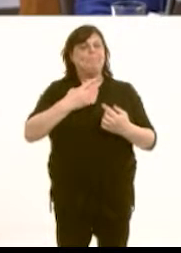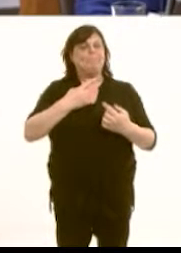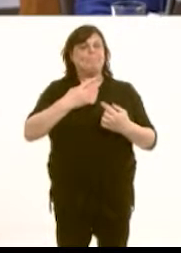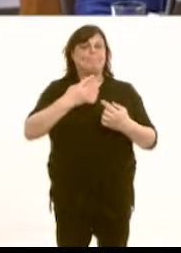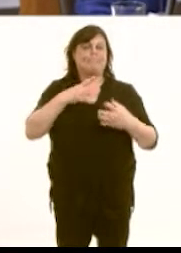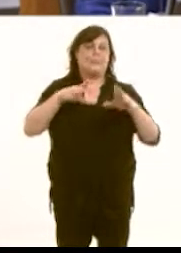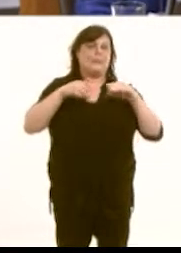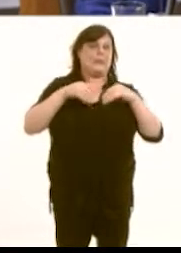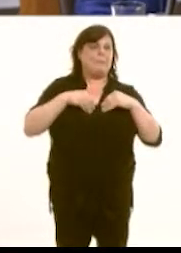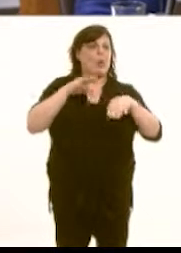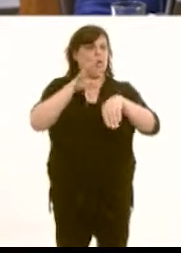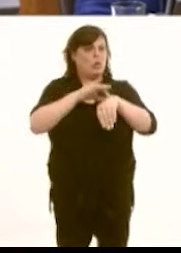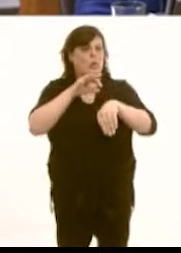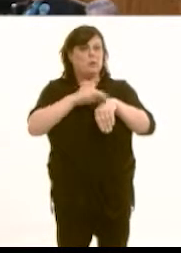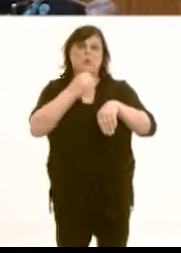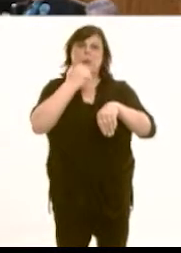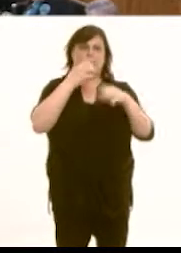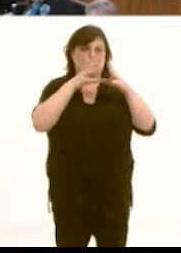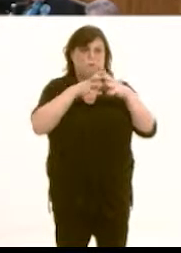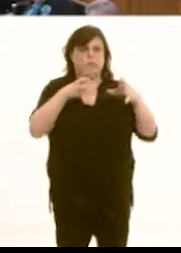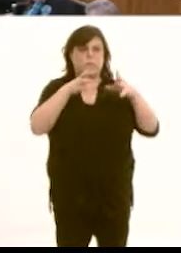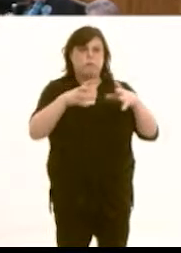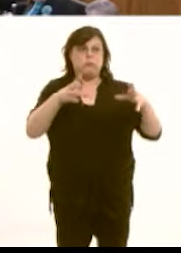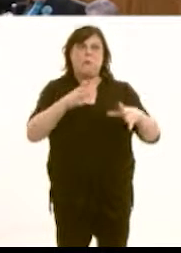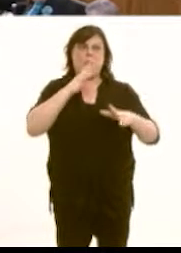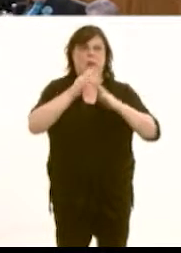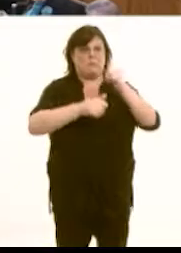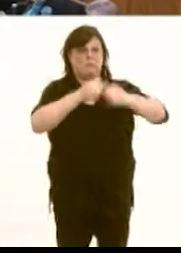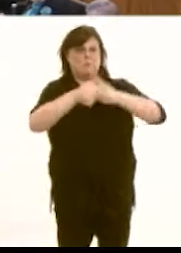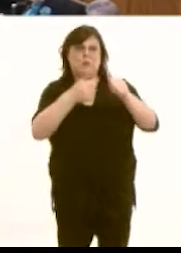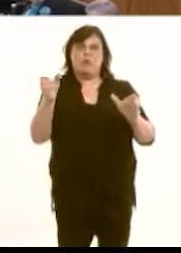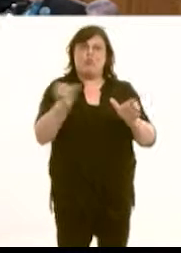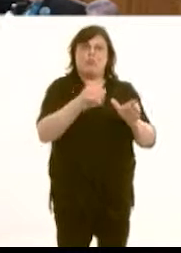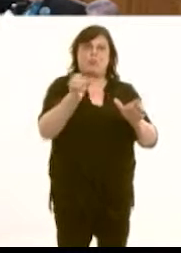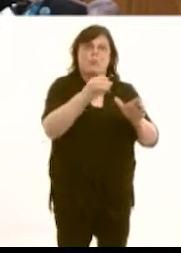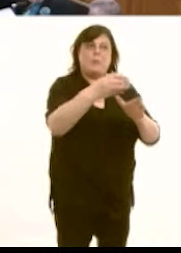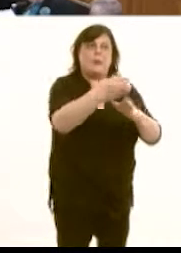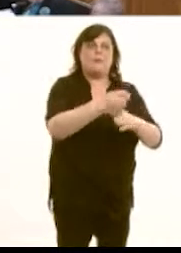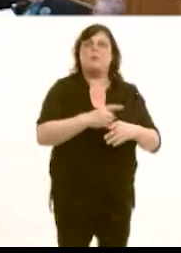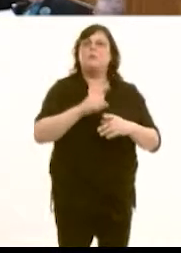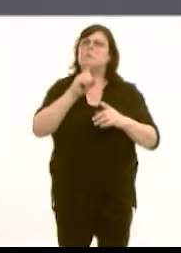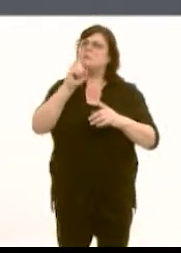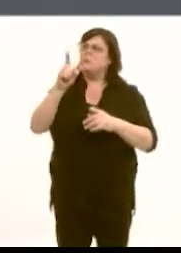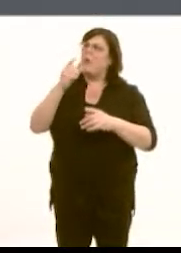doctors successfully over the past five years. Leanne Wood: First Minister, the number of GPs went down last year and the full-time